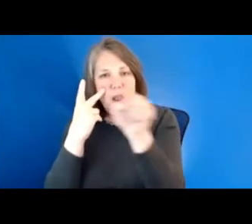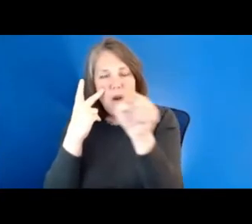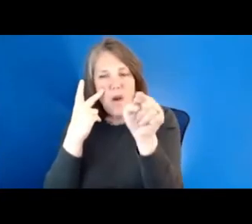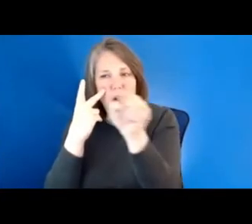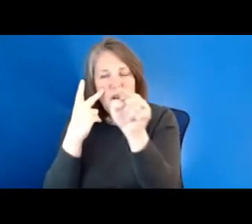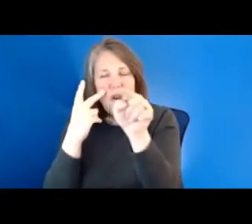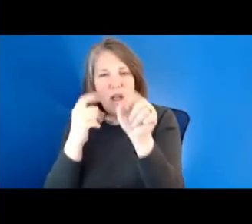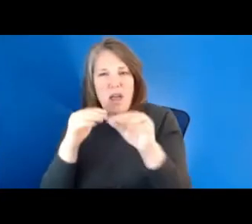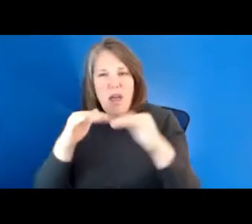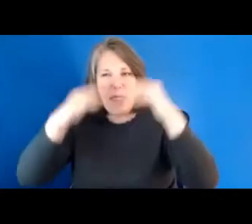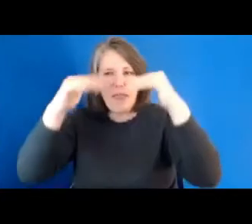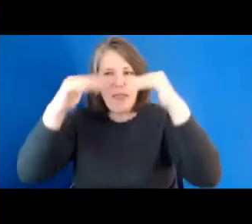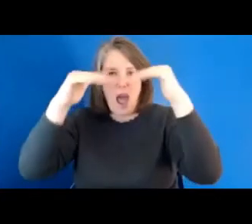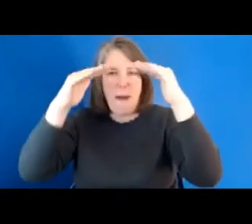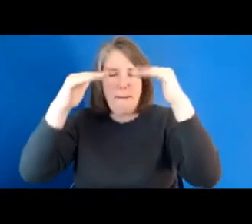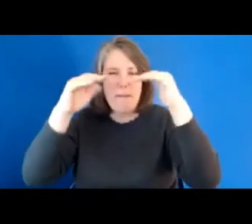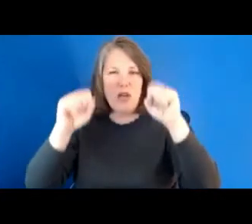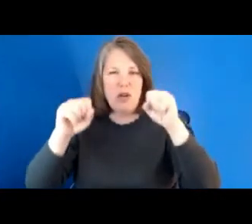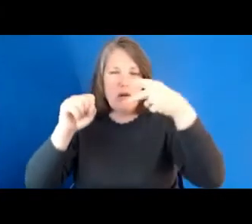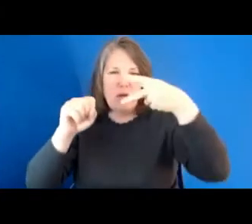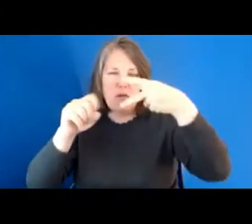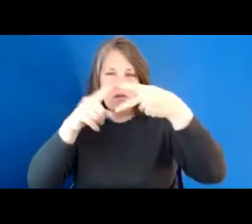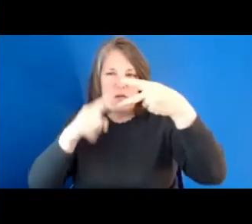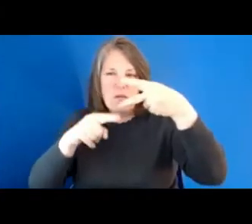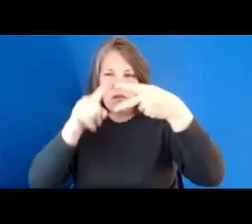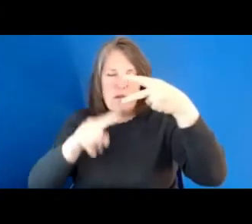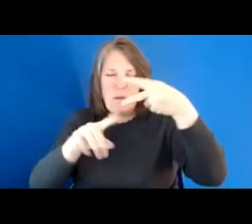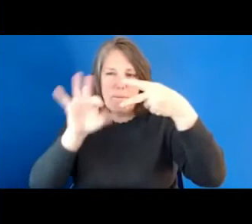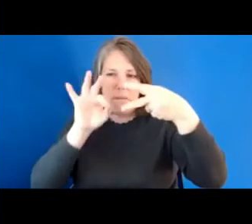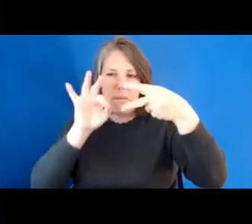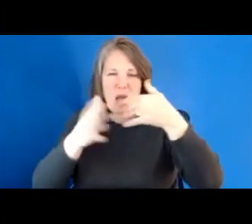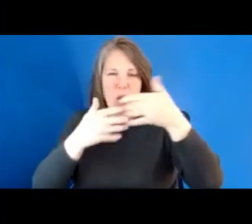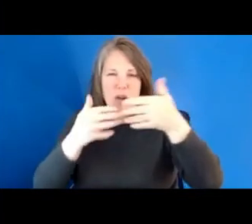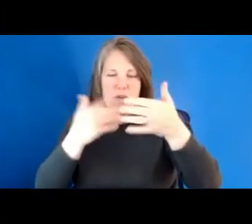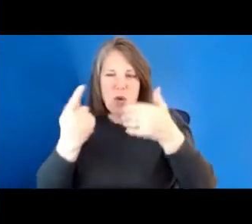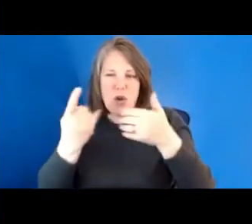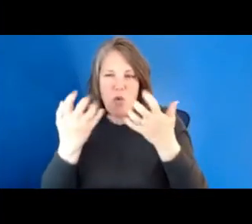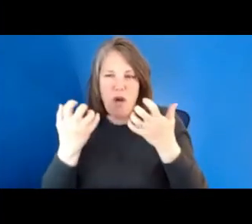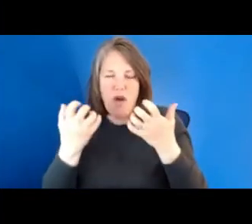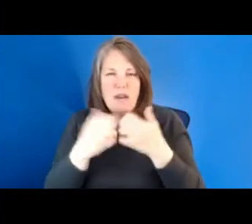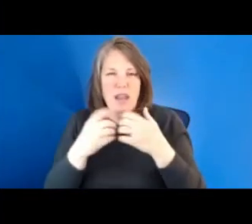with. 17:11:28 So that when you go back to the template